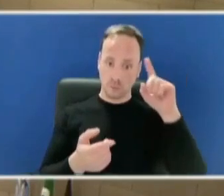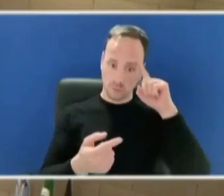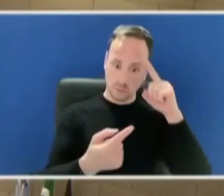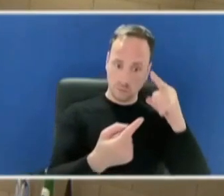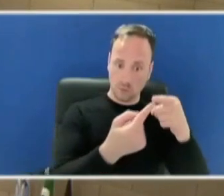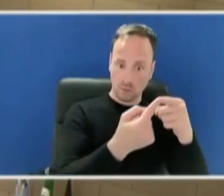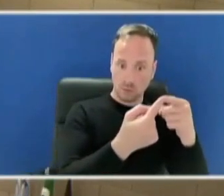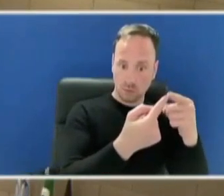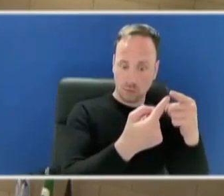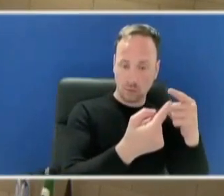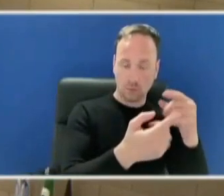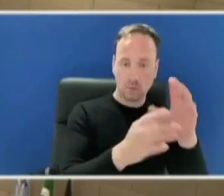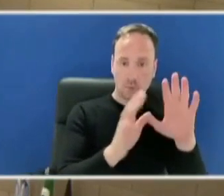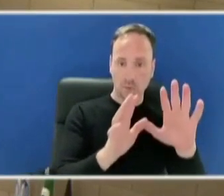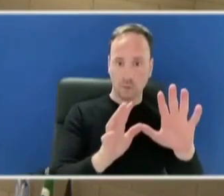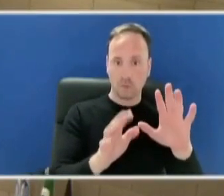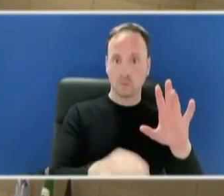No sorry, it's 71 opposed.